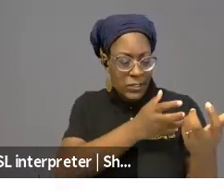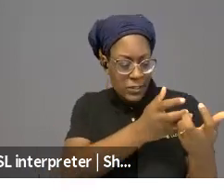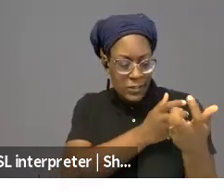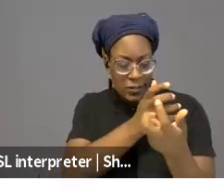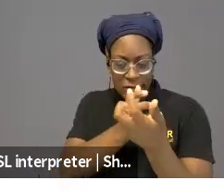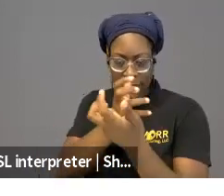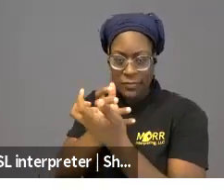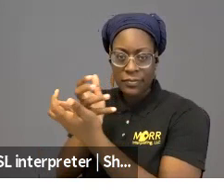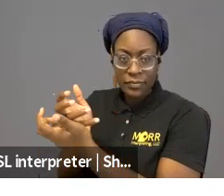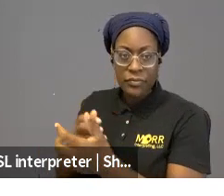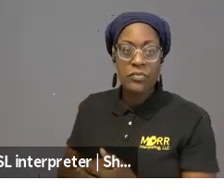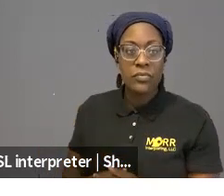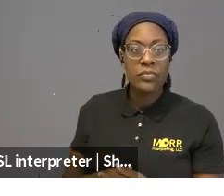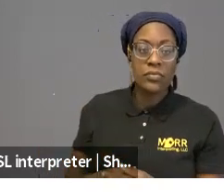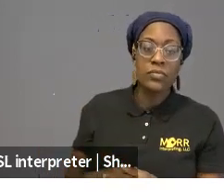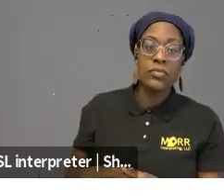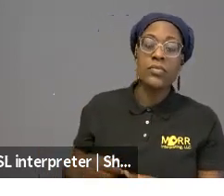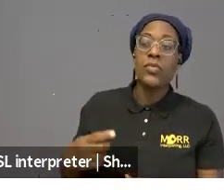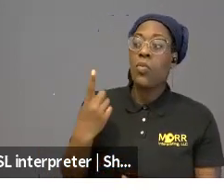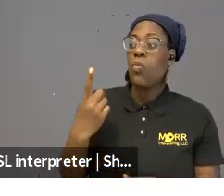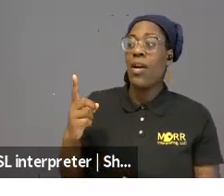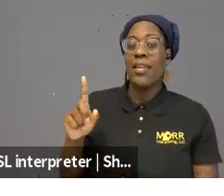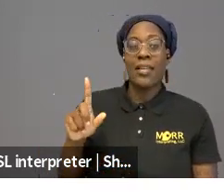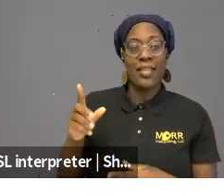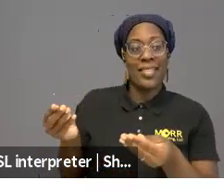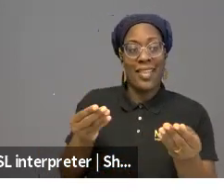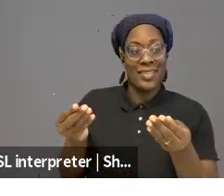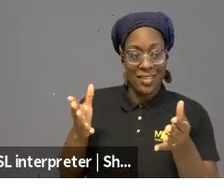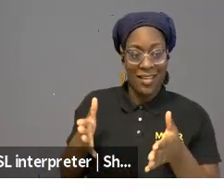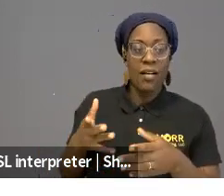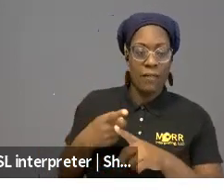of being closely associated with the colleges. Hearing from the Librarians was such a fruitful